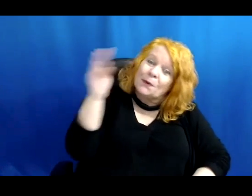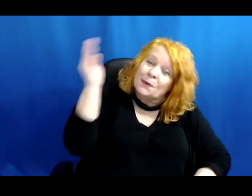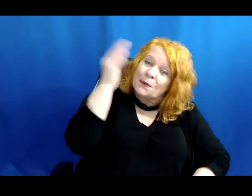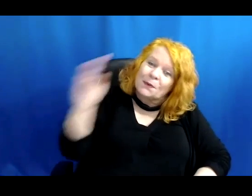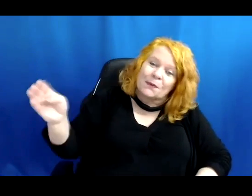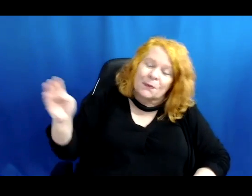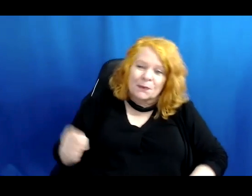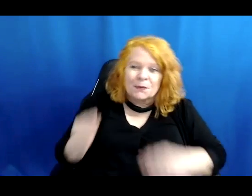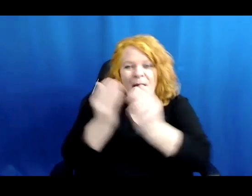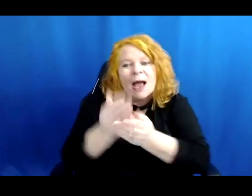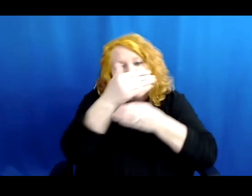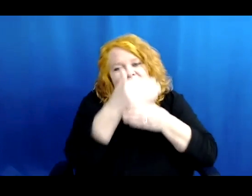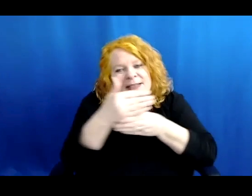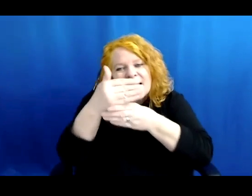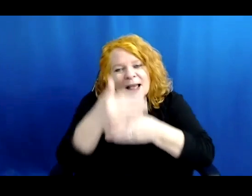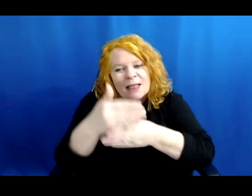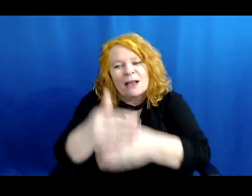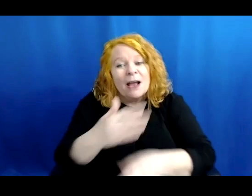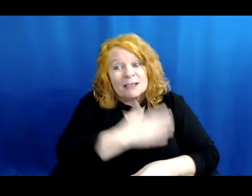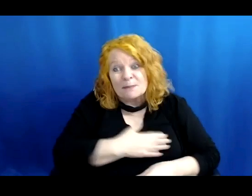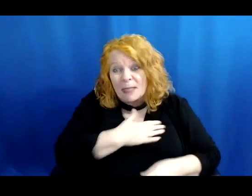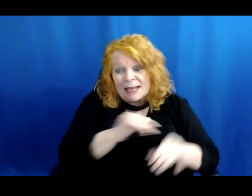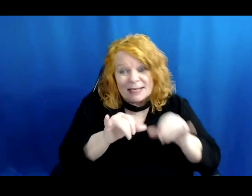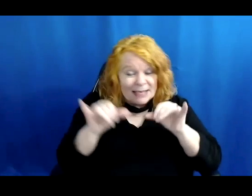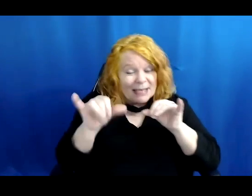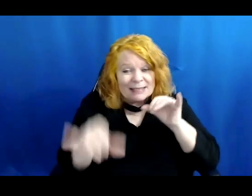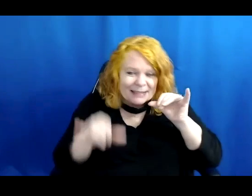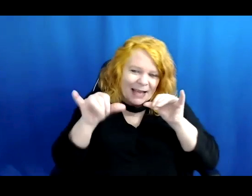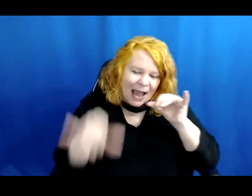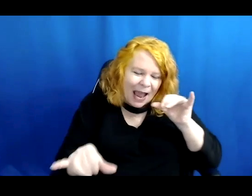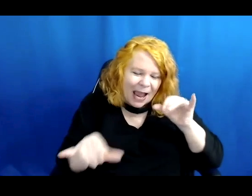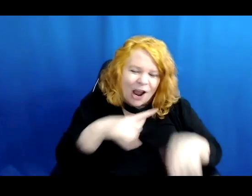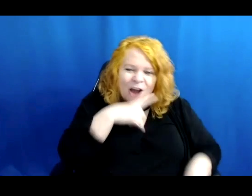sailing with the breeze. Just please stay dry.